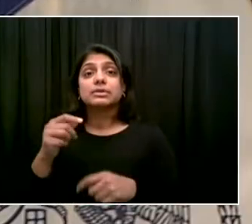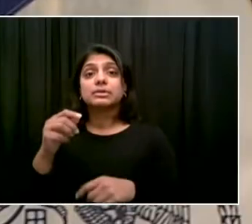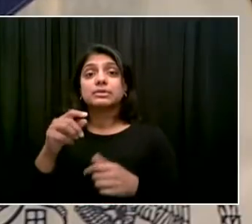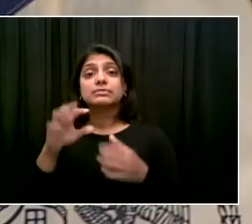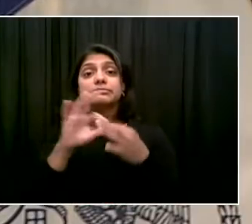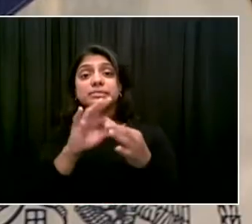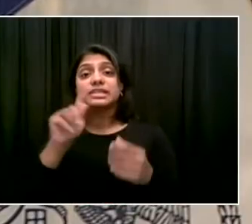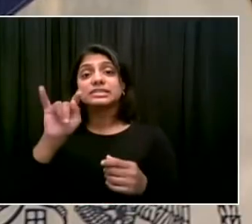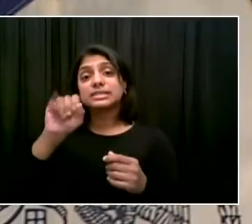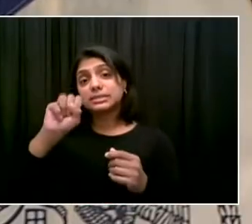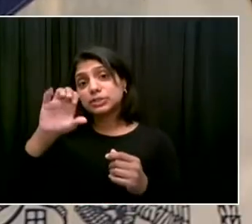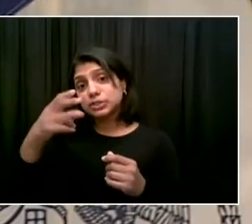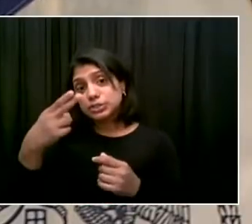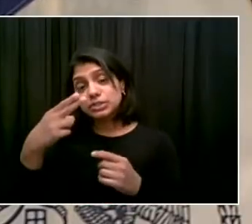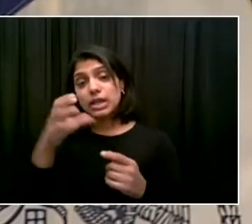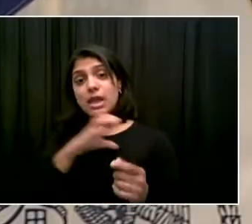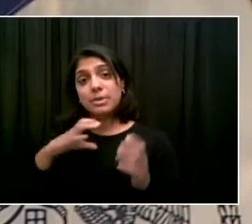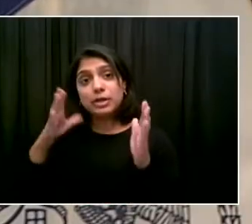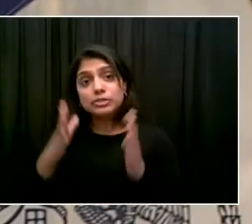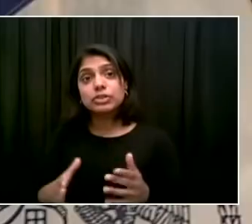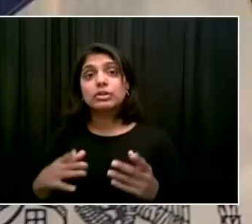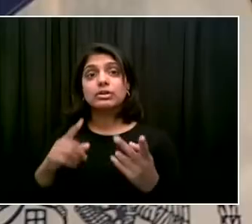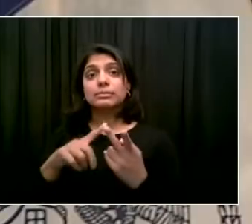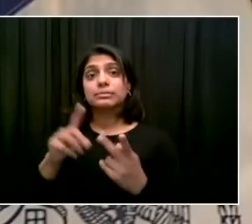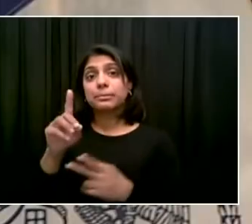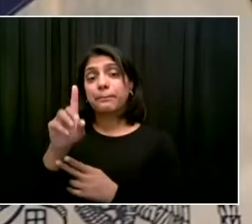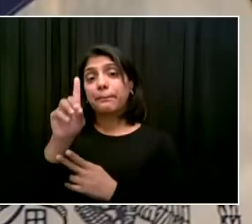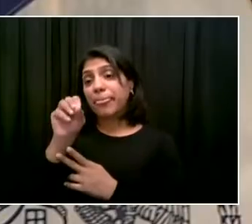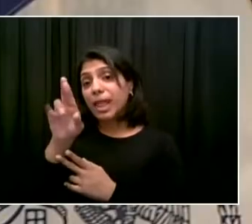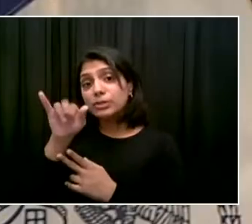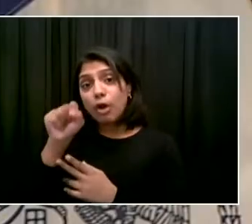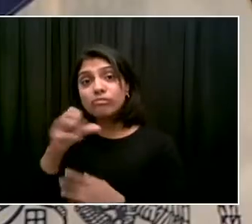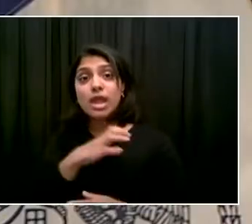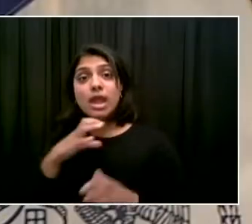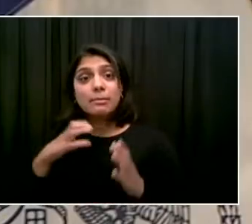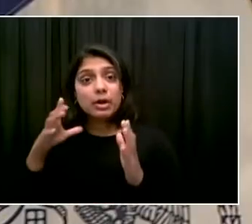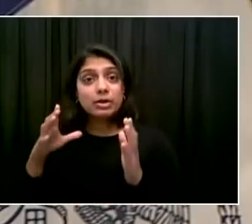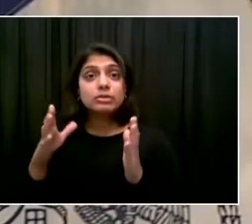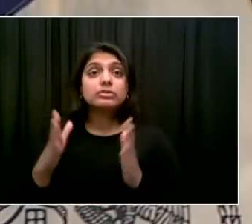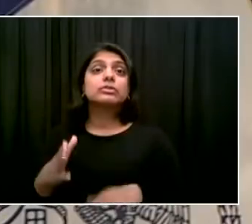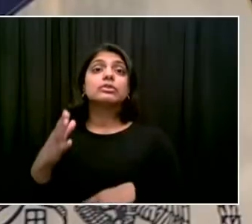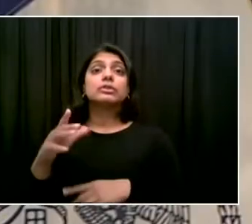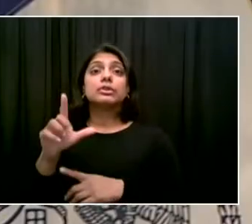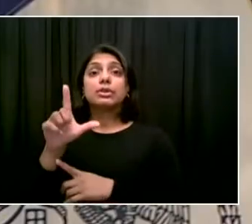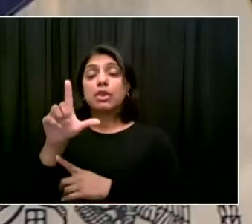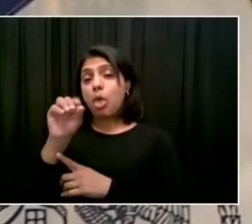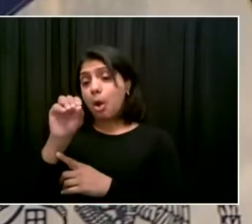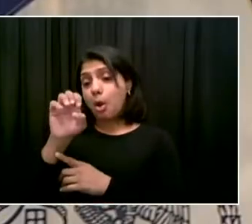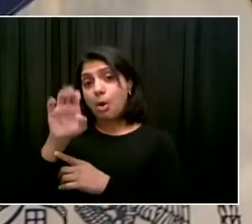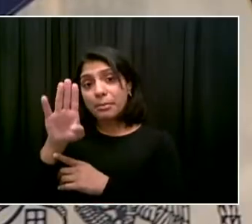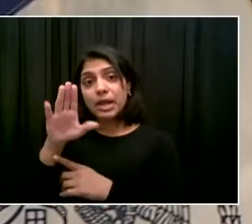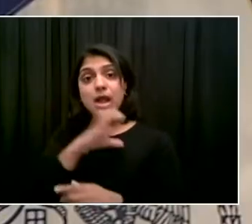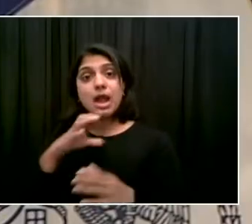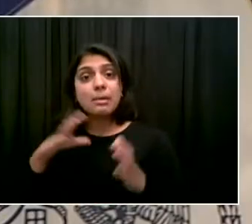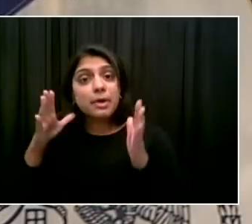JESSICA TISCH, JONNEL DORIS, RACHEL LOEB.